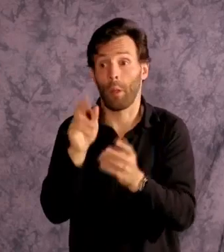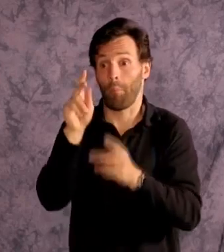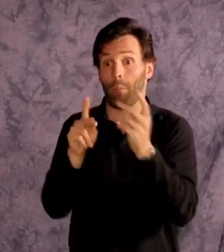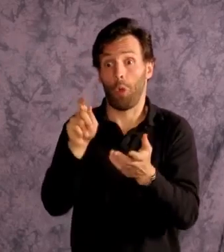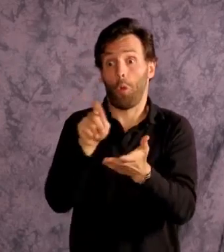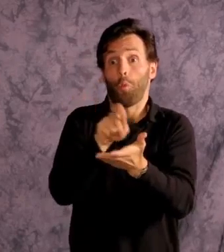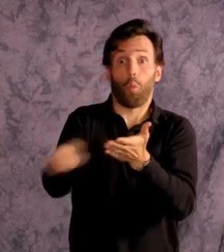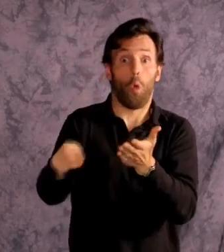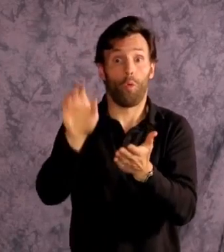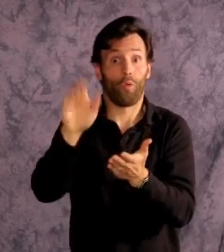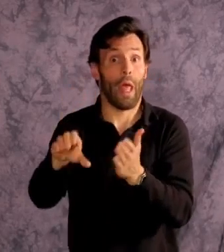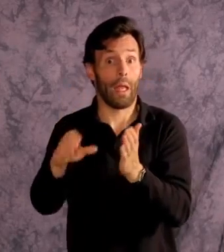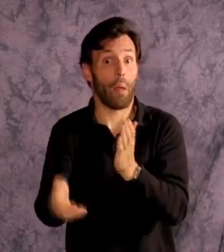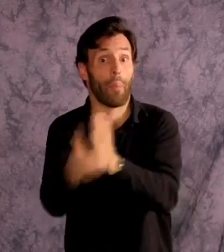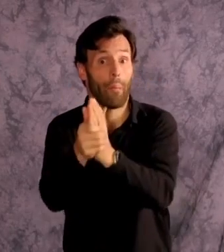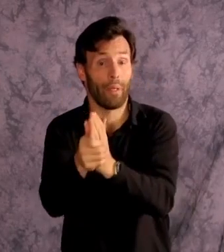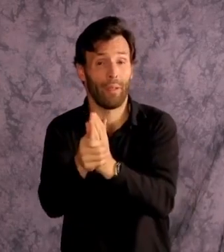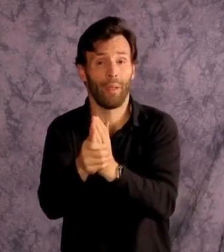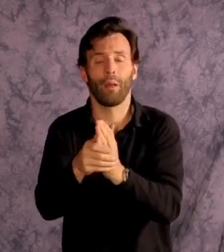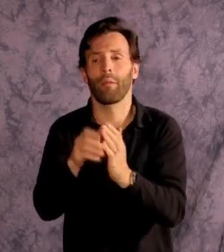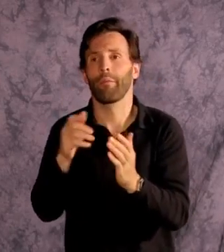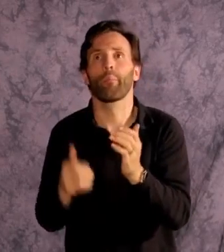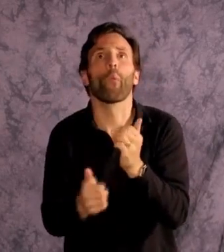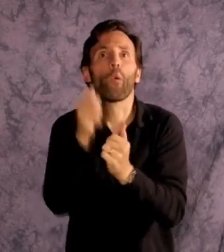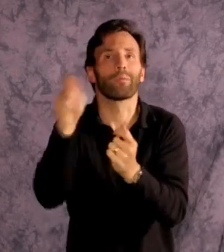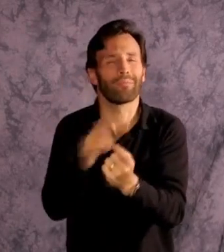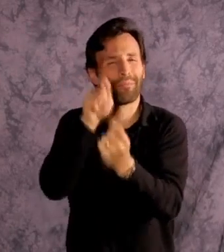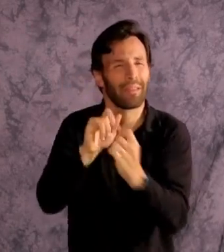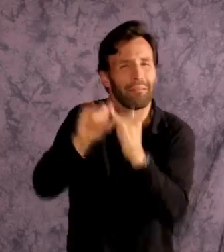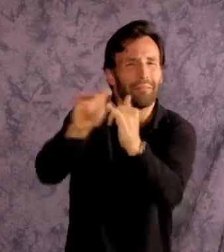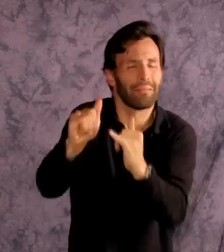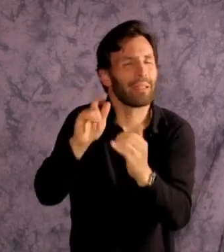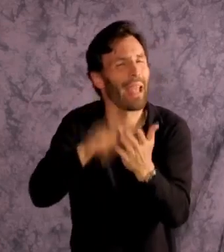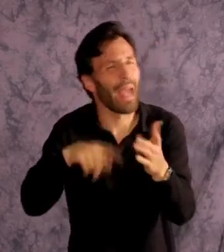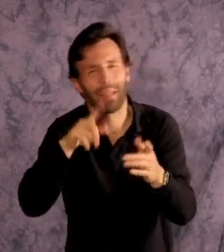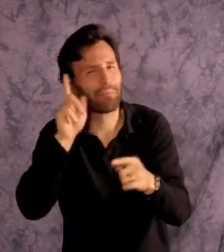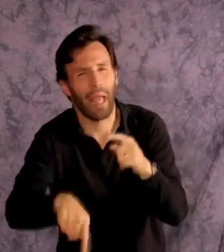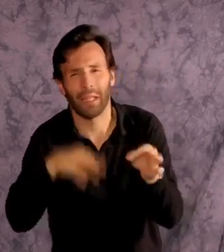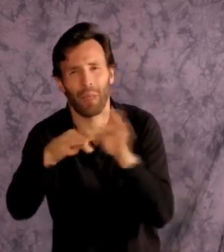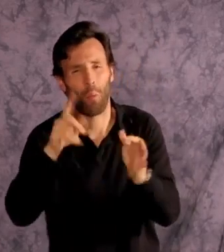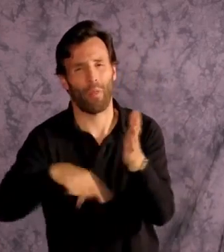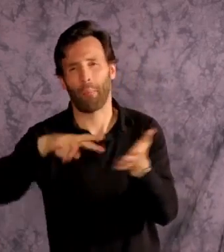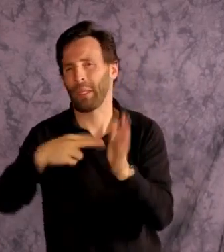Even the amendment's authors